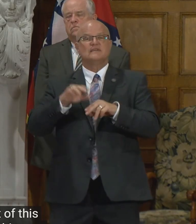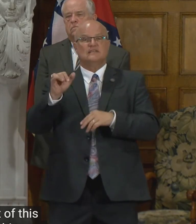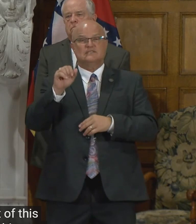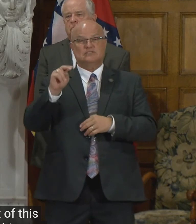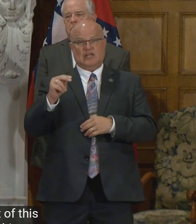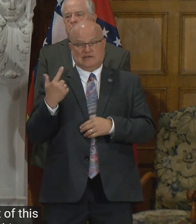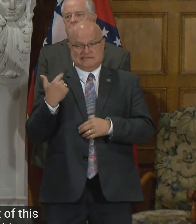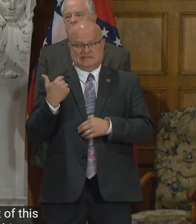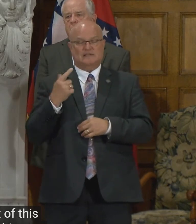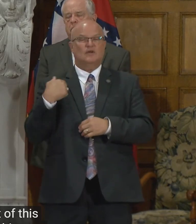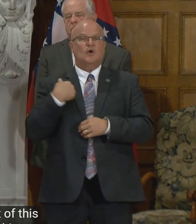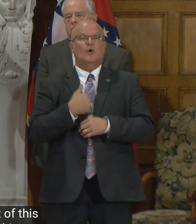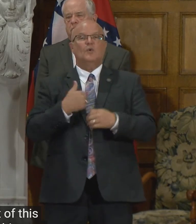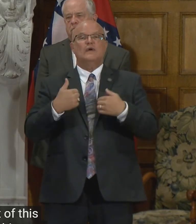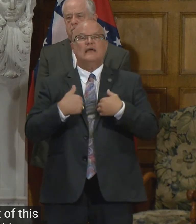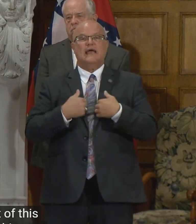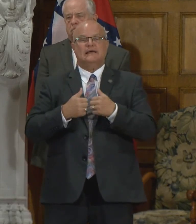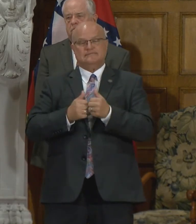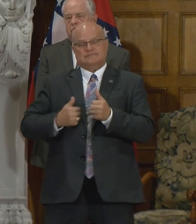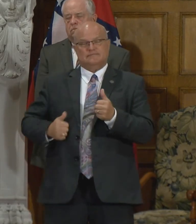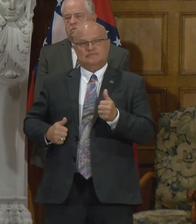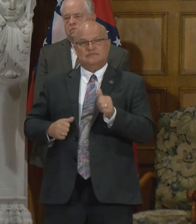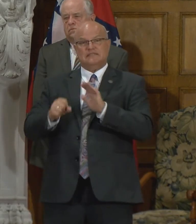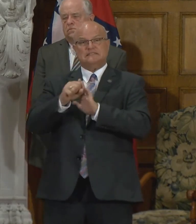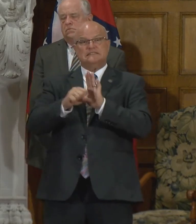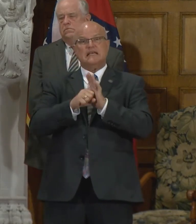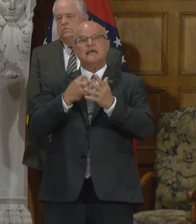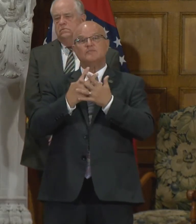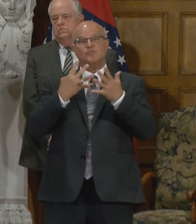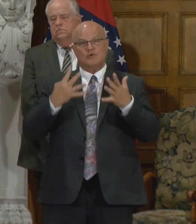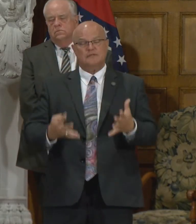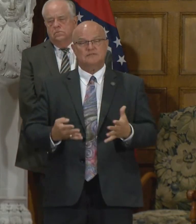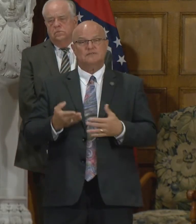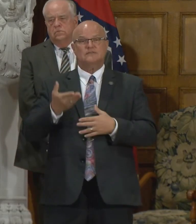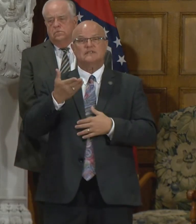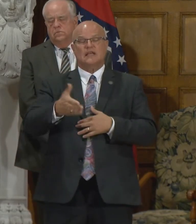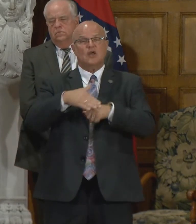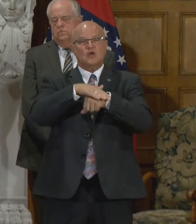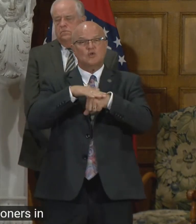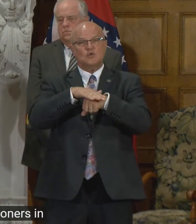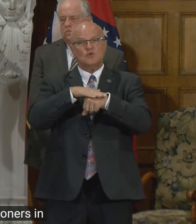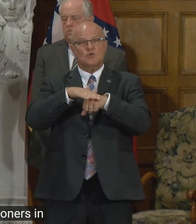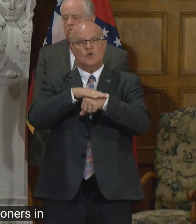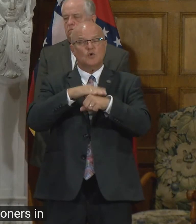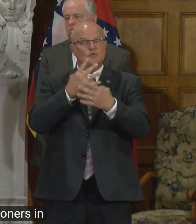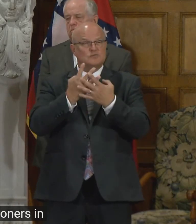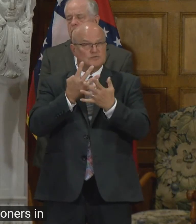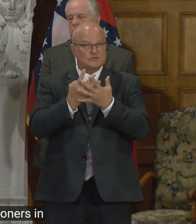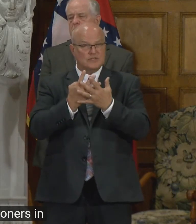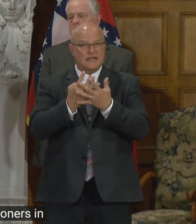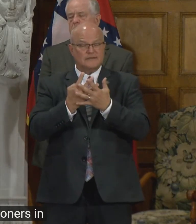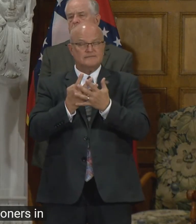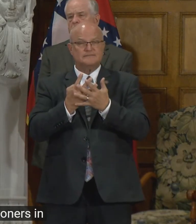January of this year we had a backup of state prisoners in local jails.